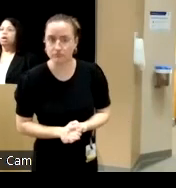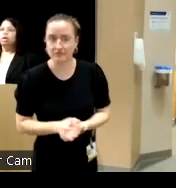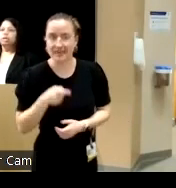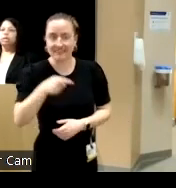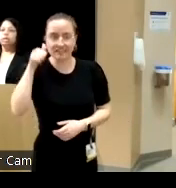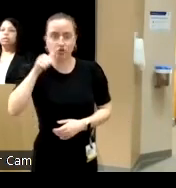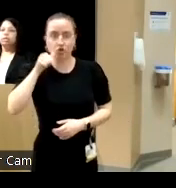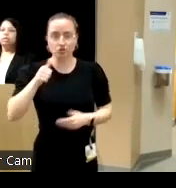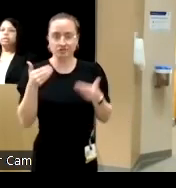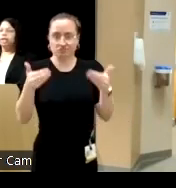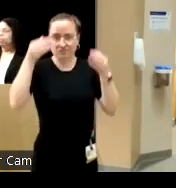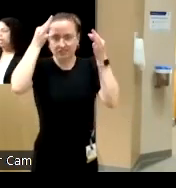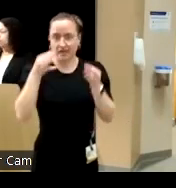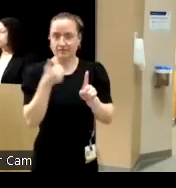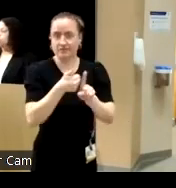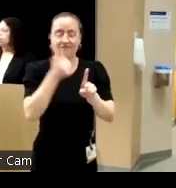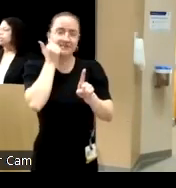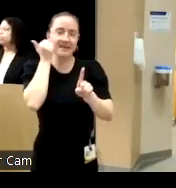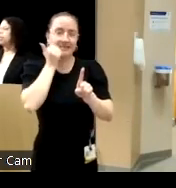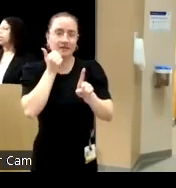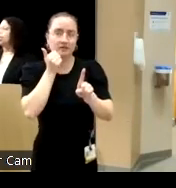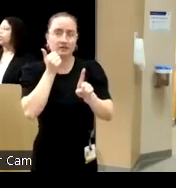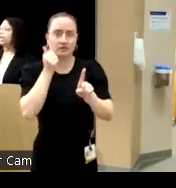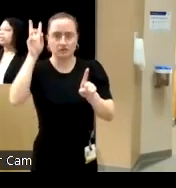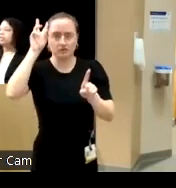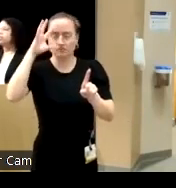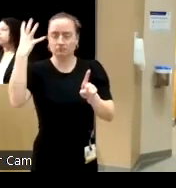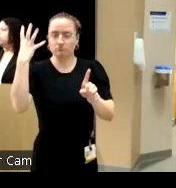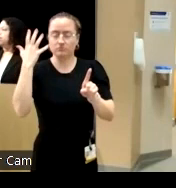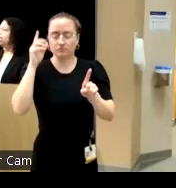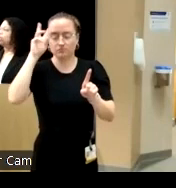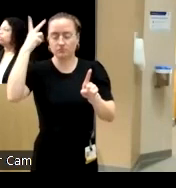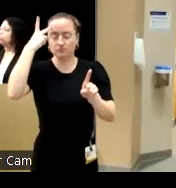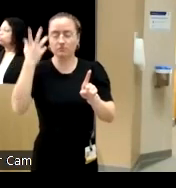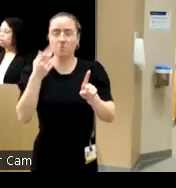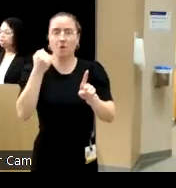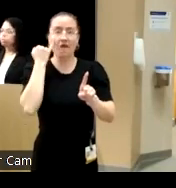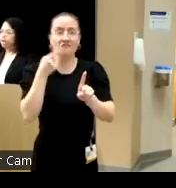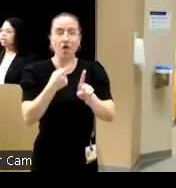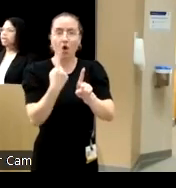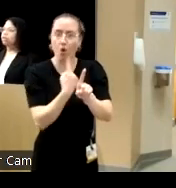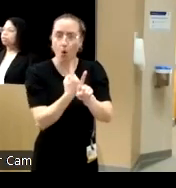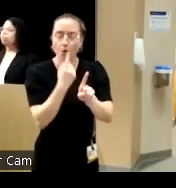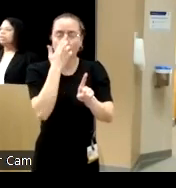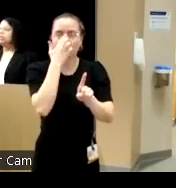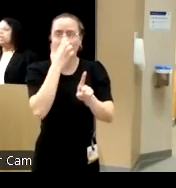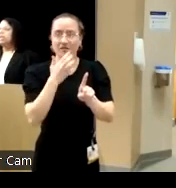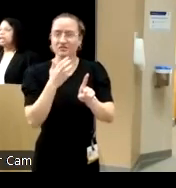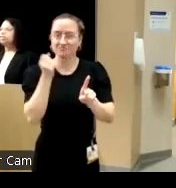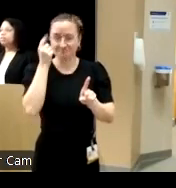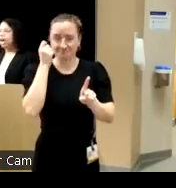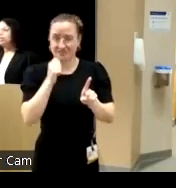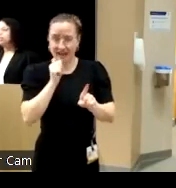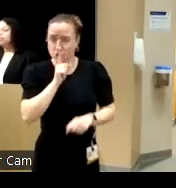on a daily basis as if they occur in isolation and I want to break that Norm and say that they do not